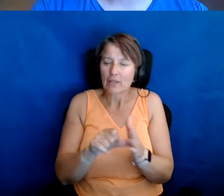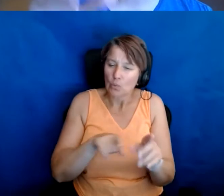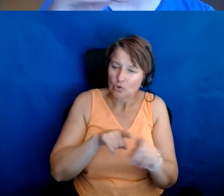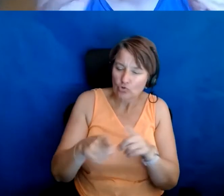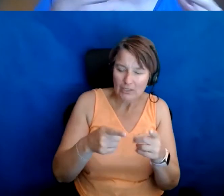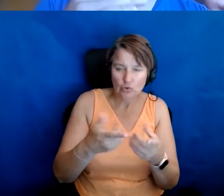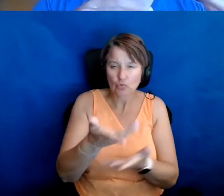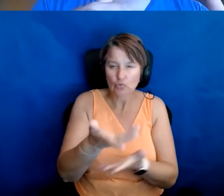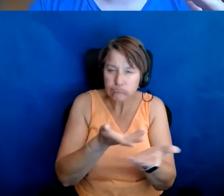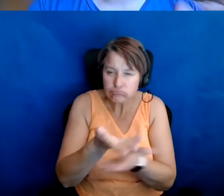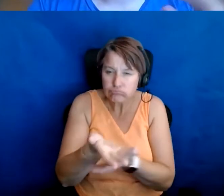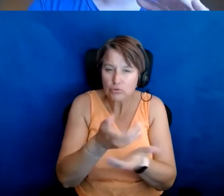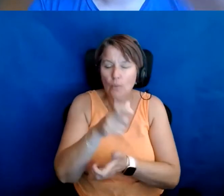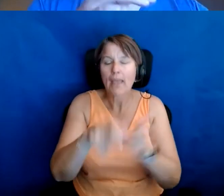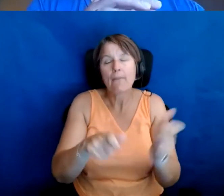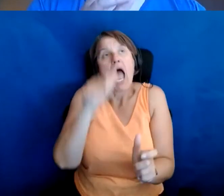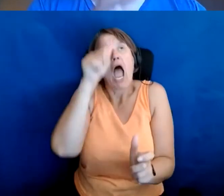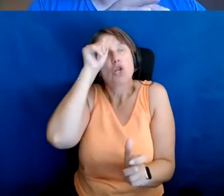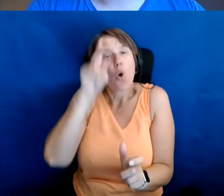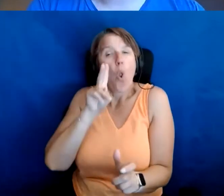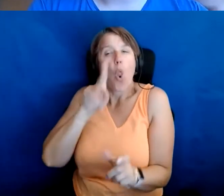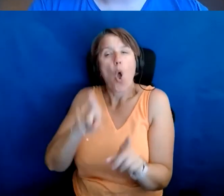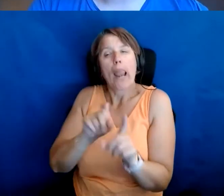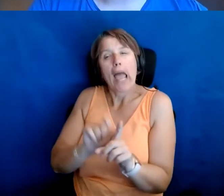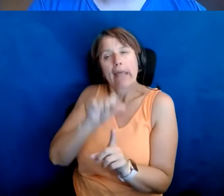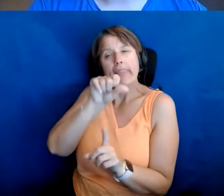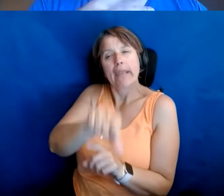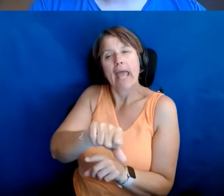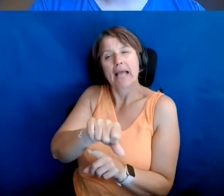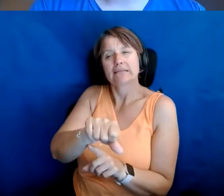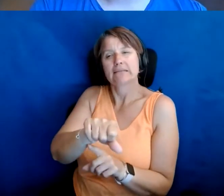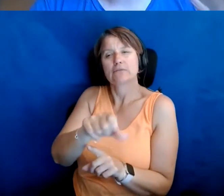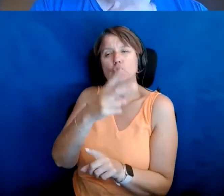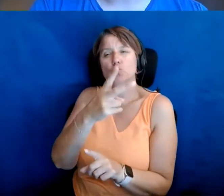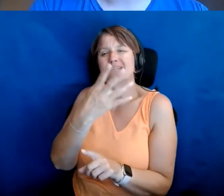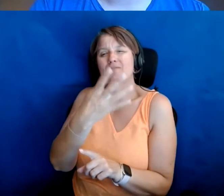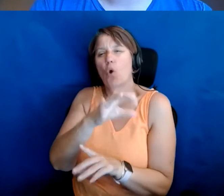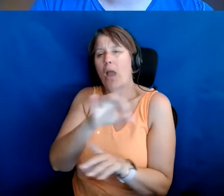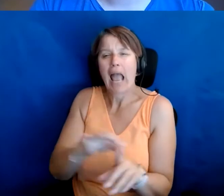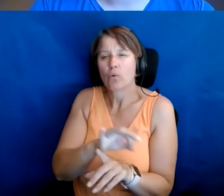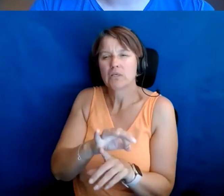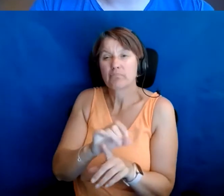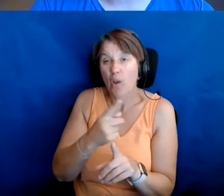Like, I know what it'll look like in the next 24 hours? But in a week's time, I don't know, what's it? Like, how does that - how does that affect